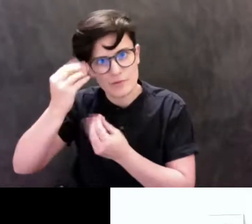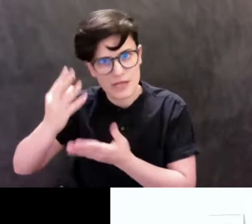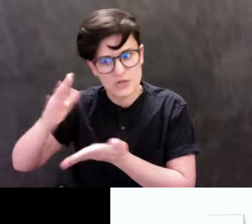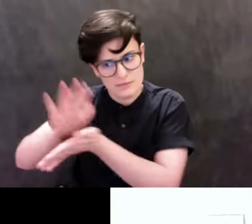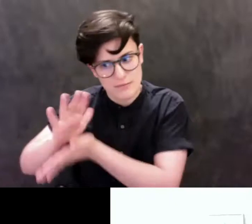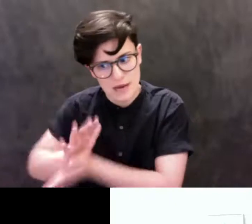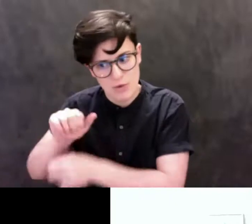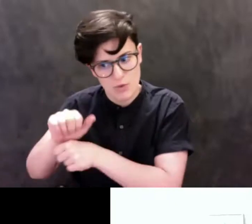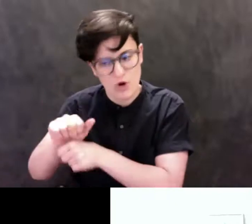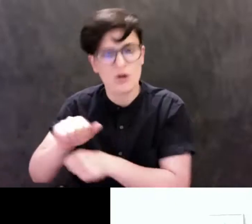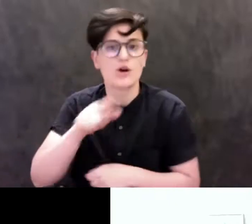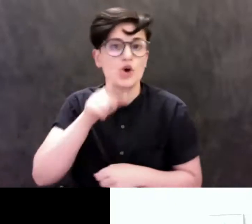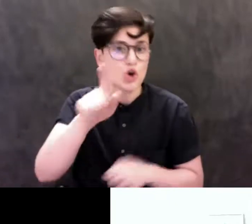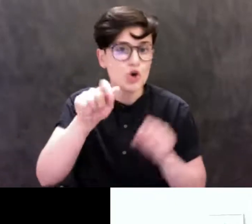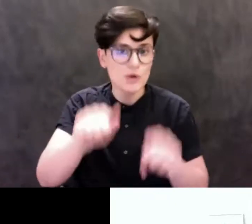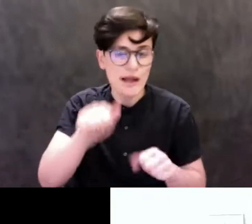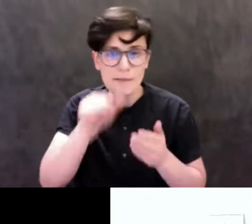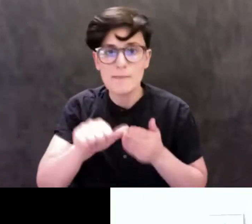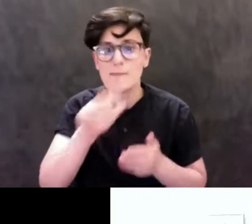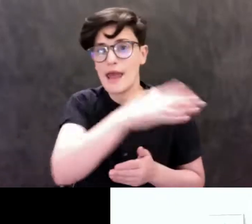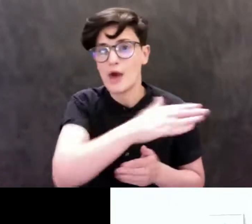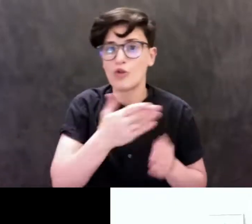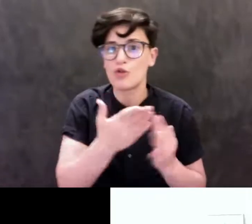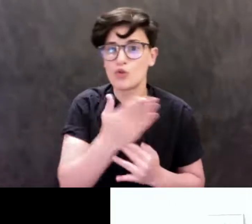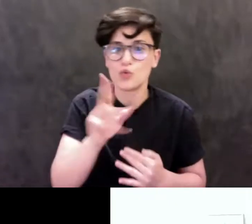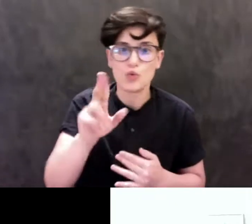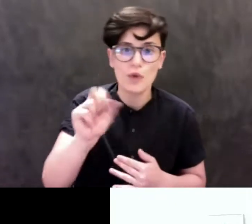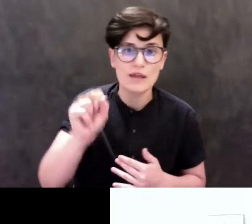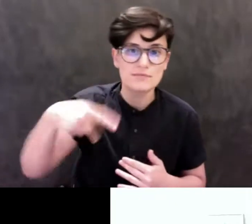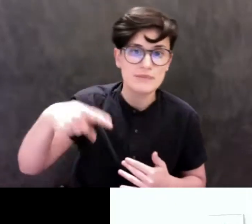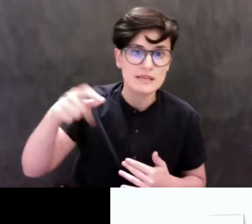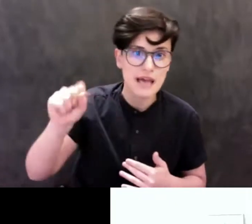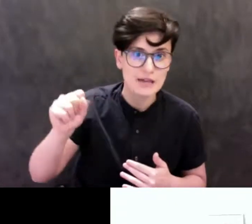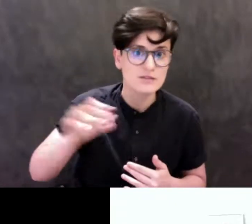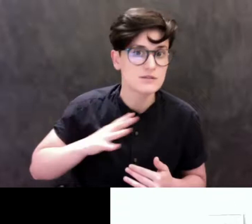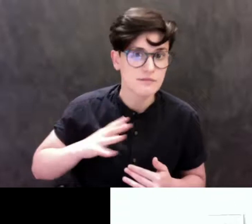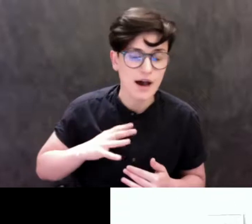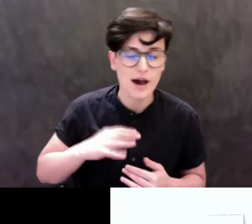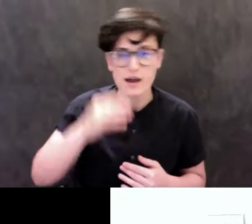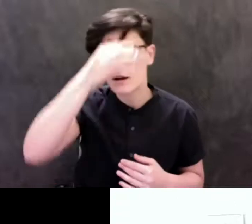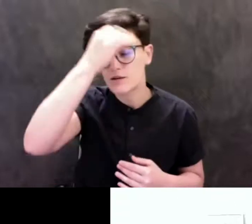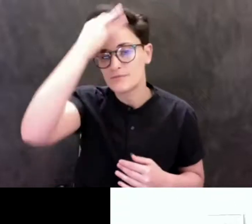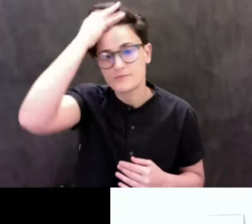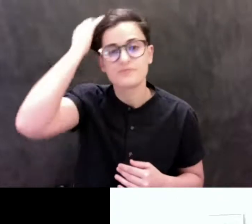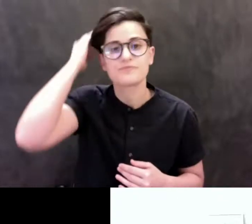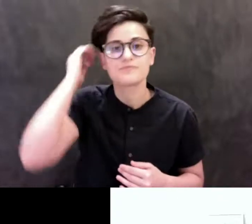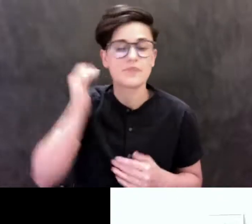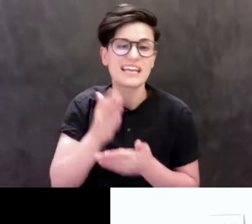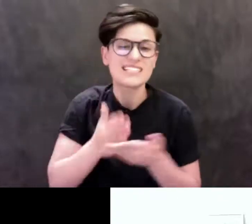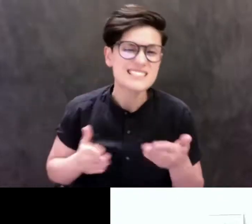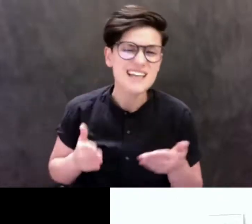And if you are able to do that, by U.S. mail.